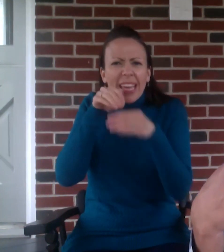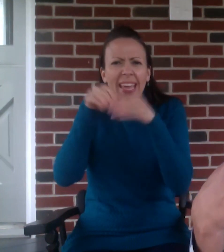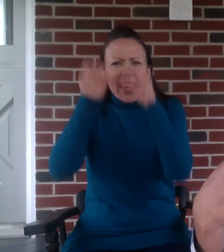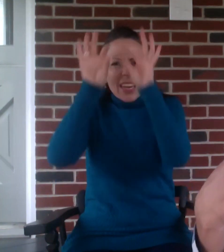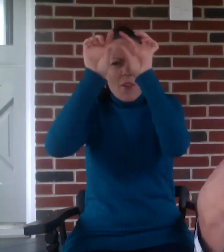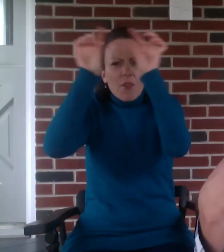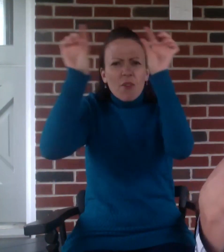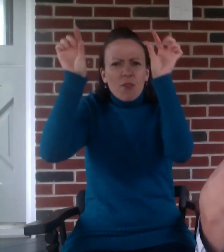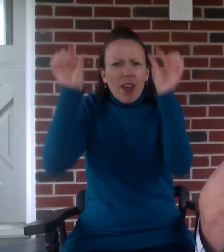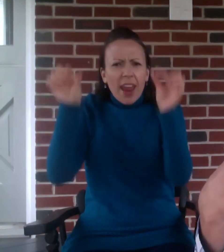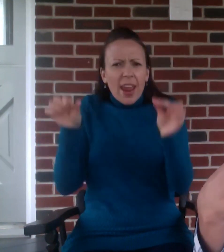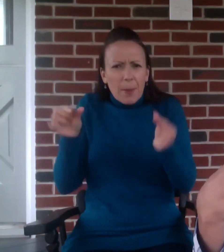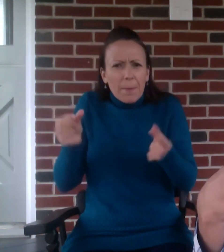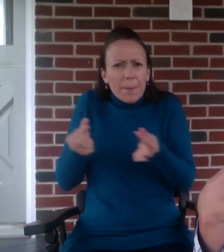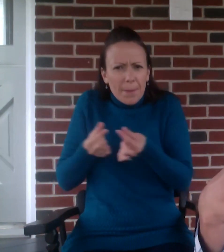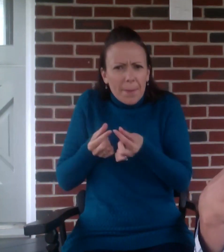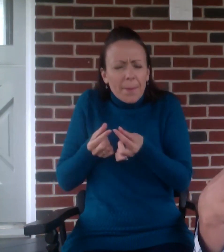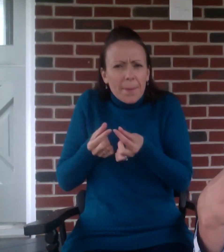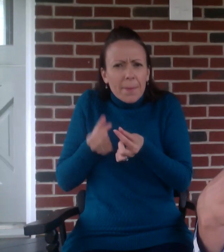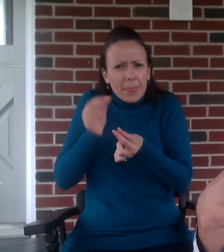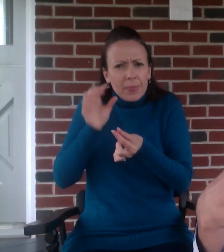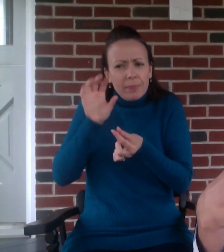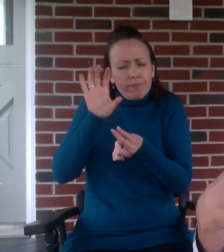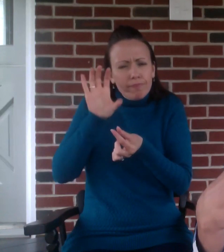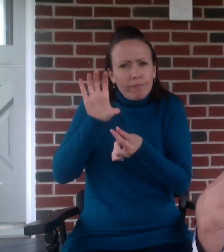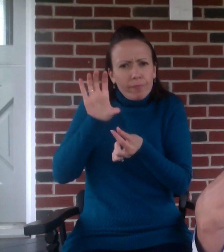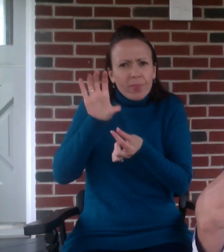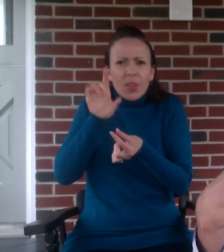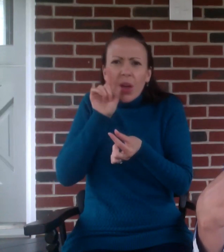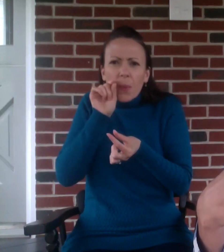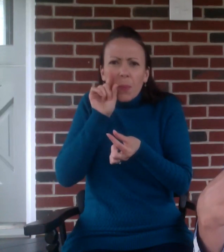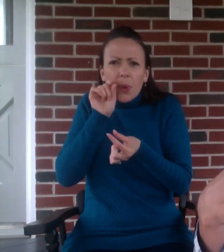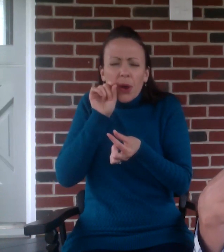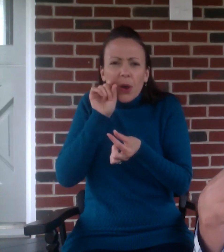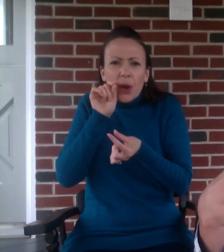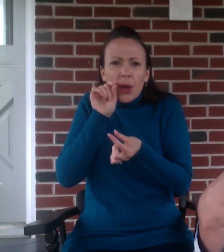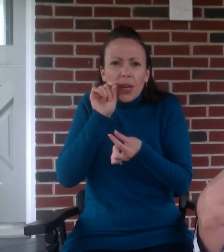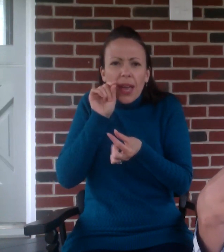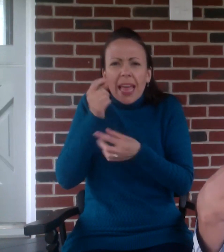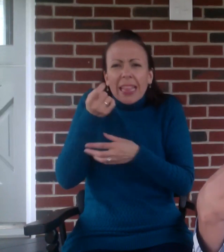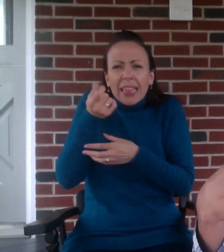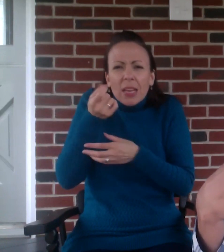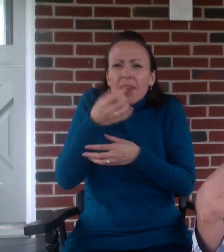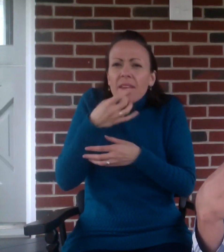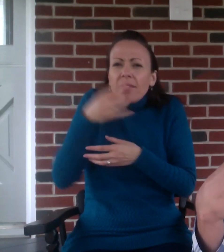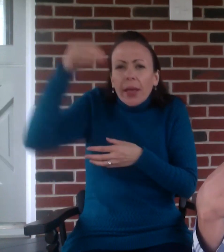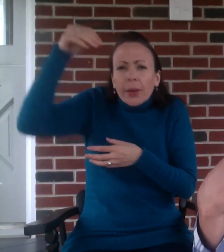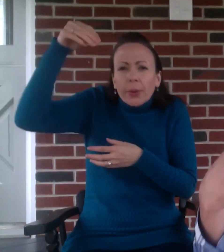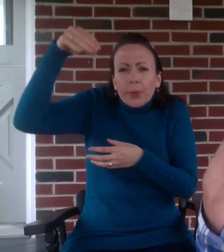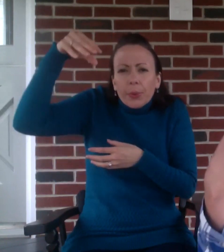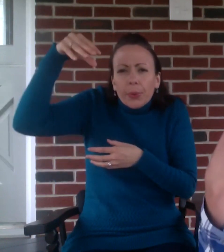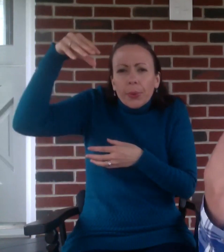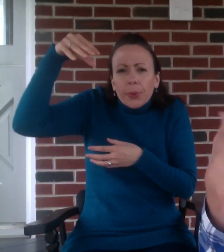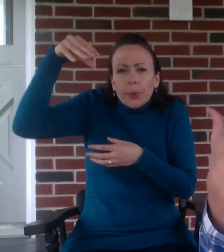reading his book, but all around him is a lot of gray. Can you see it, girls?